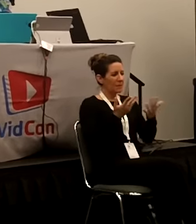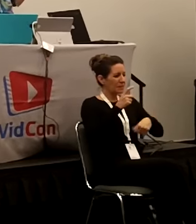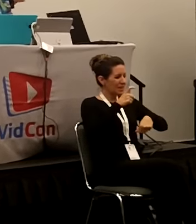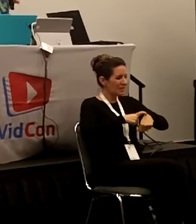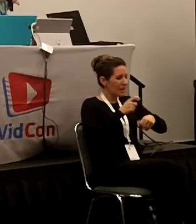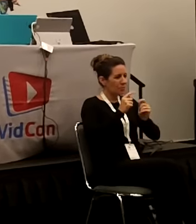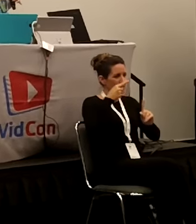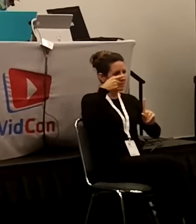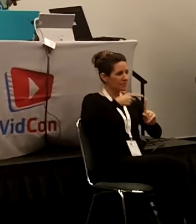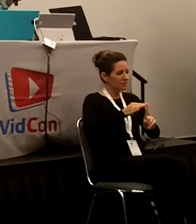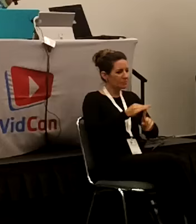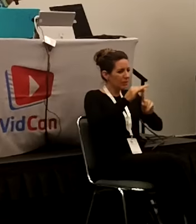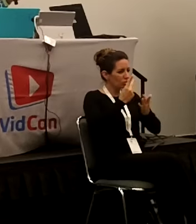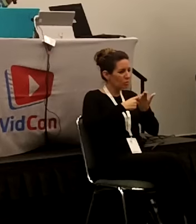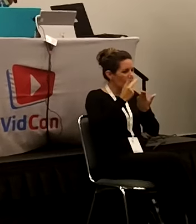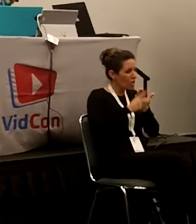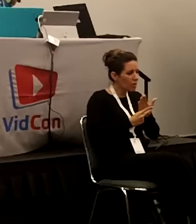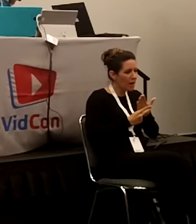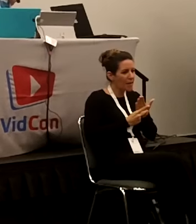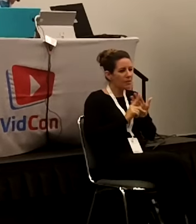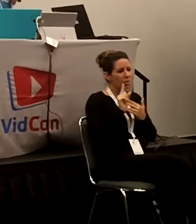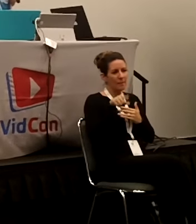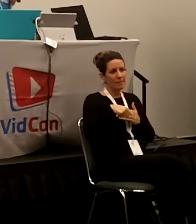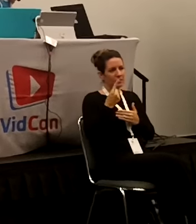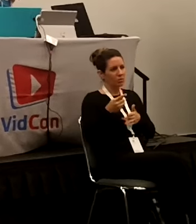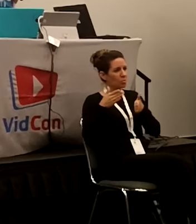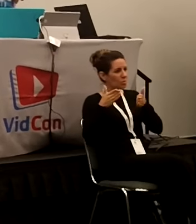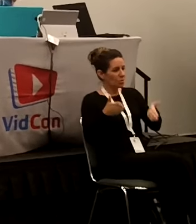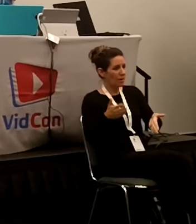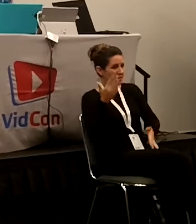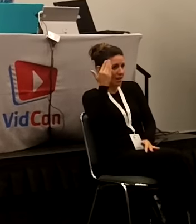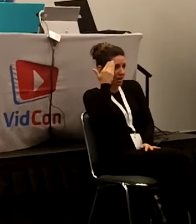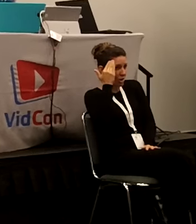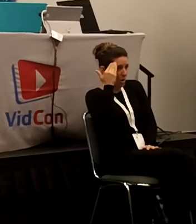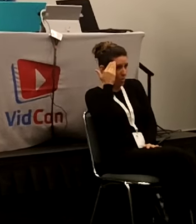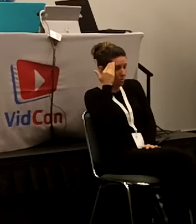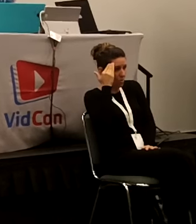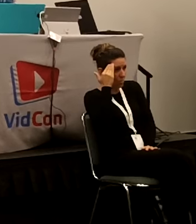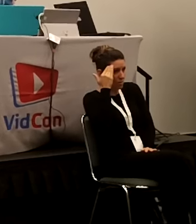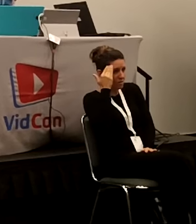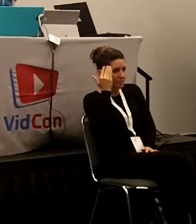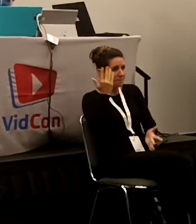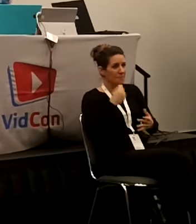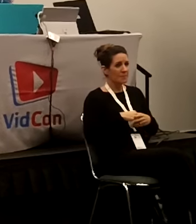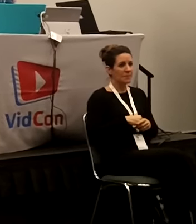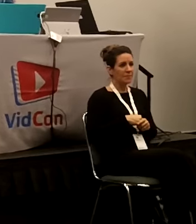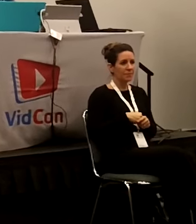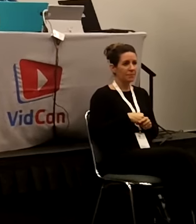or something, that's the only way that I know is a way to do it.